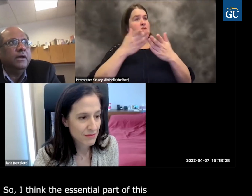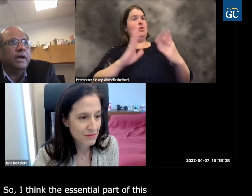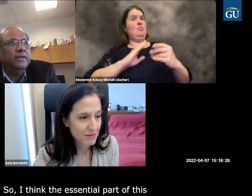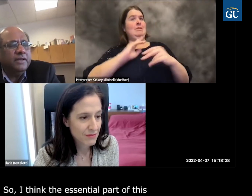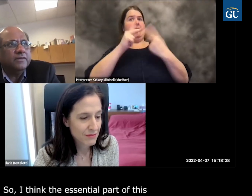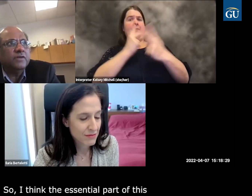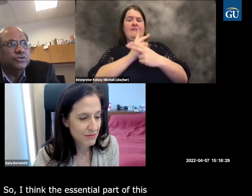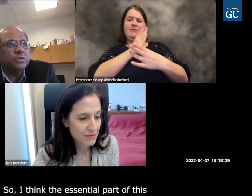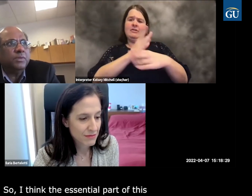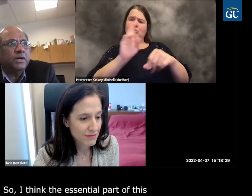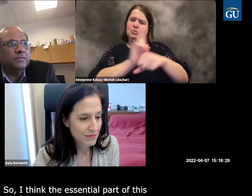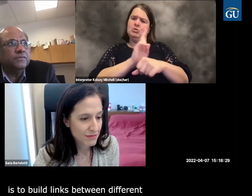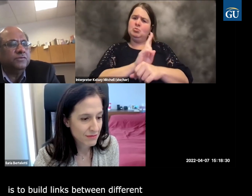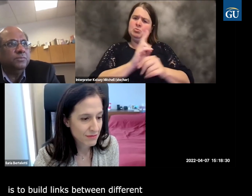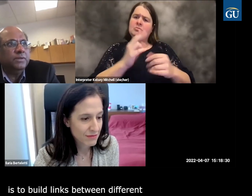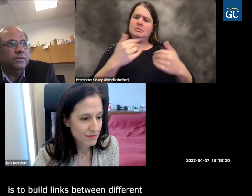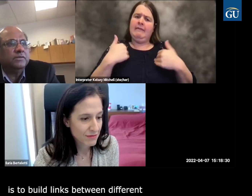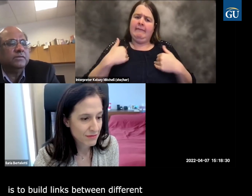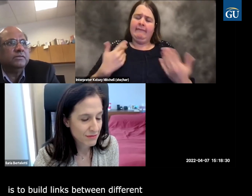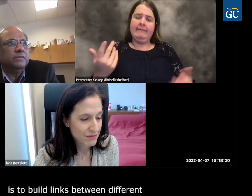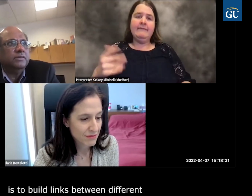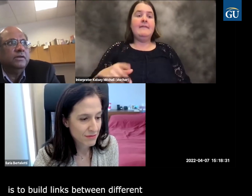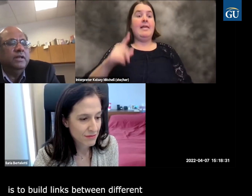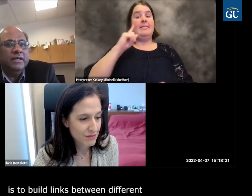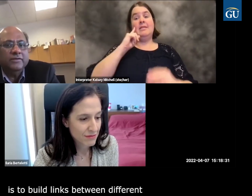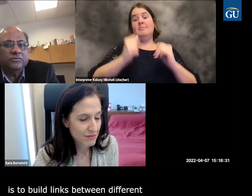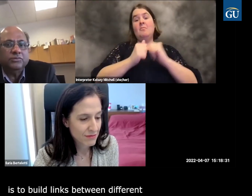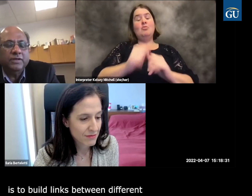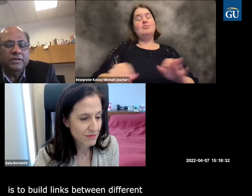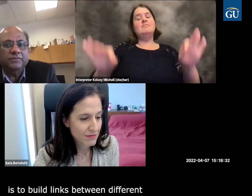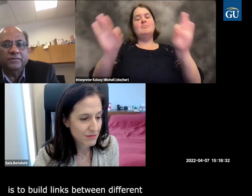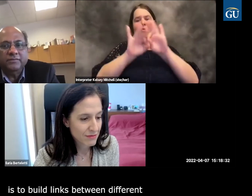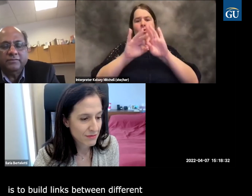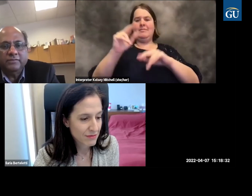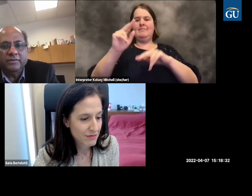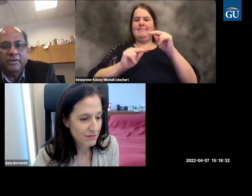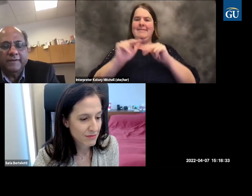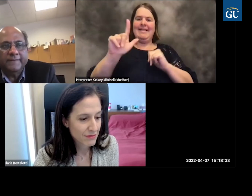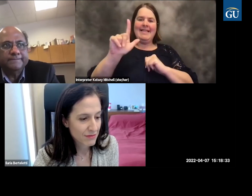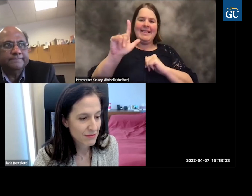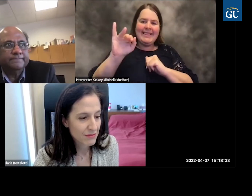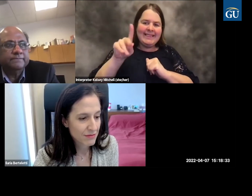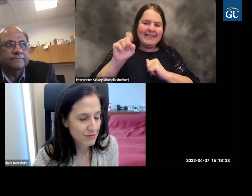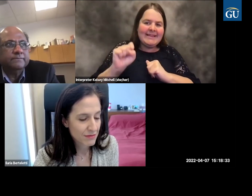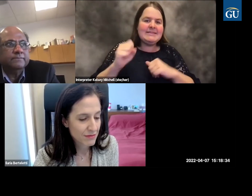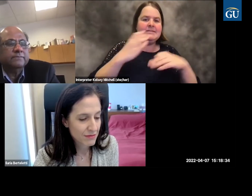i think the essential part of is to build